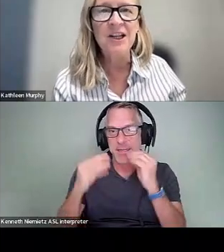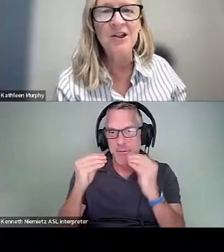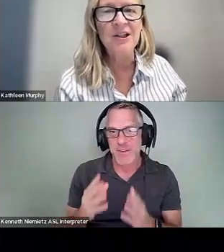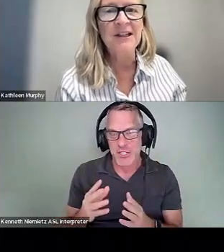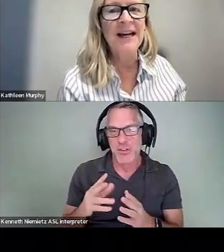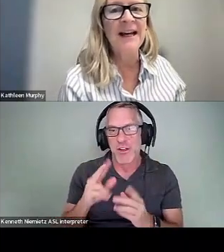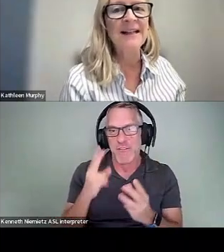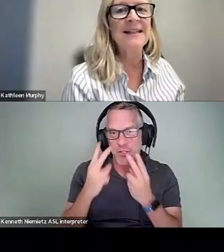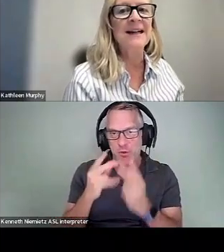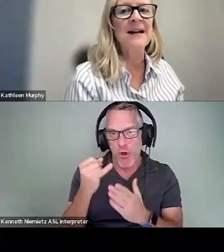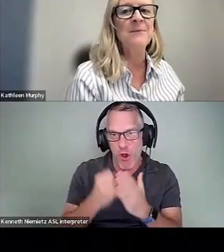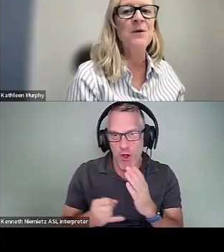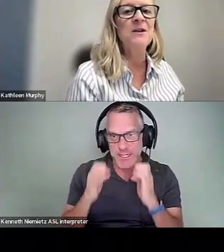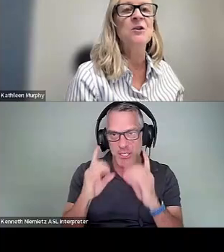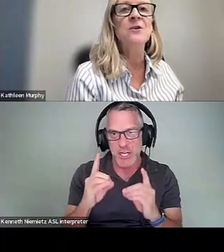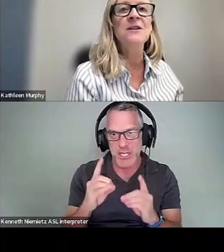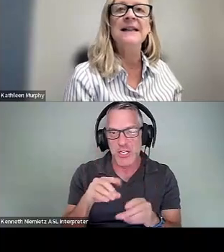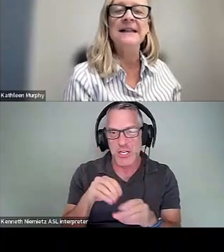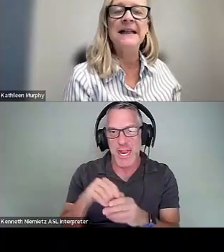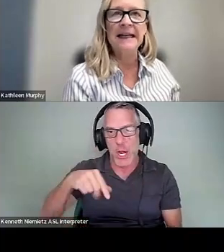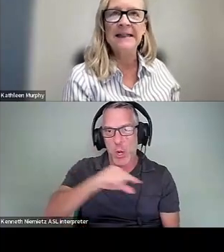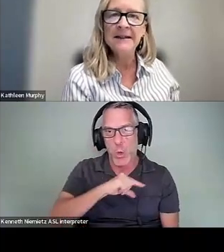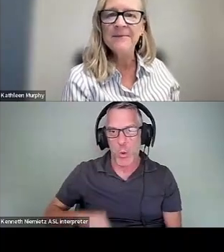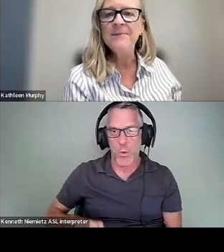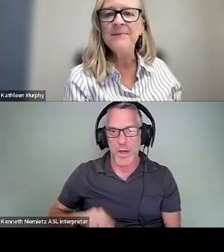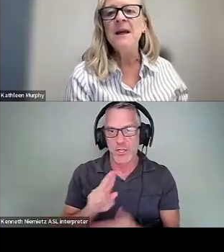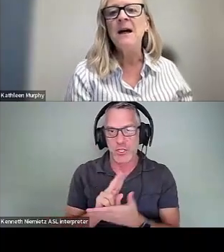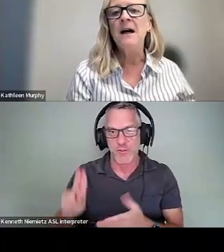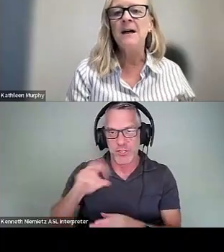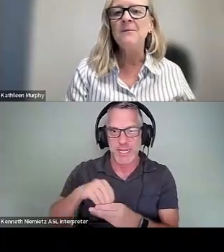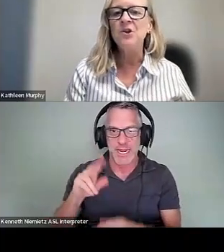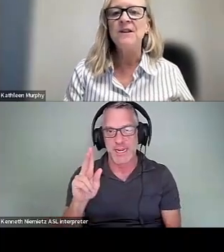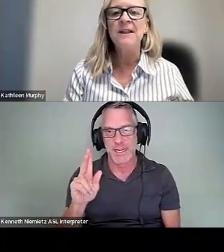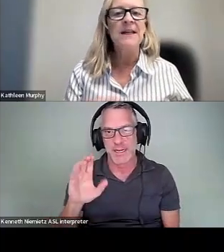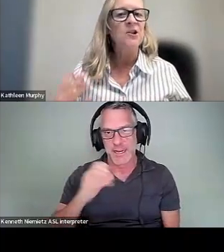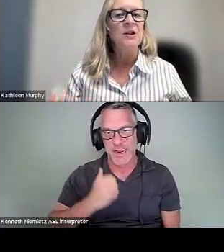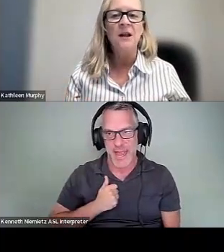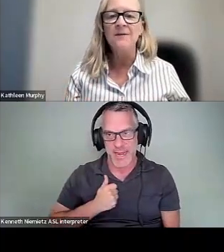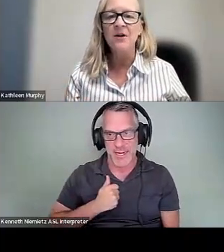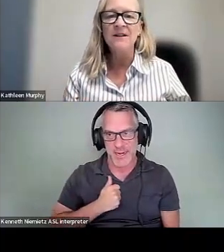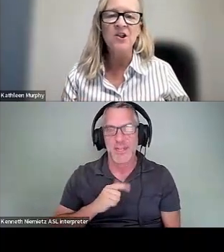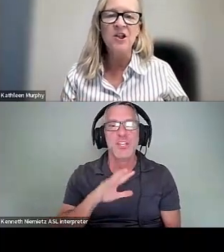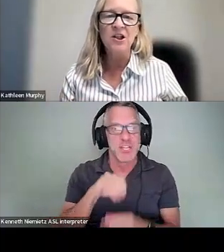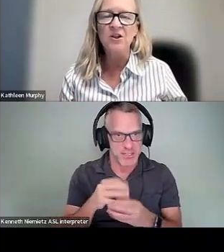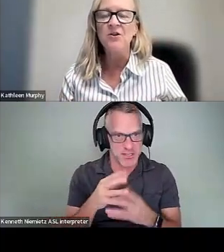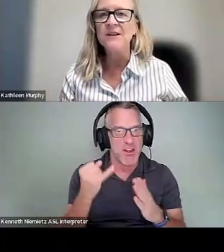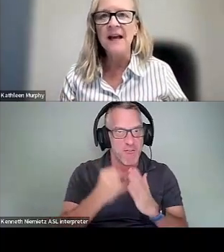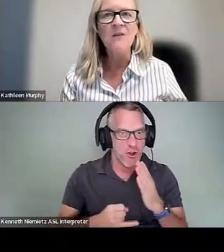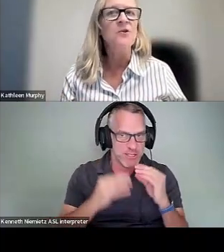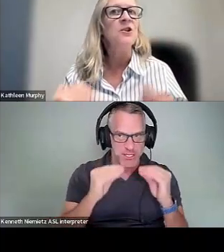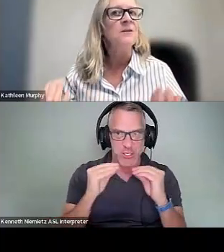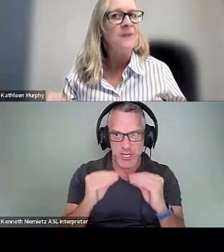education at Queen's University in Canada. She's engaged in a lot of arts education herself. She